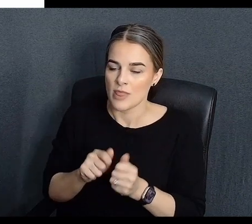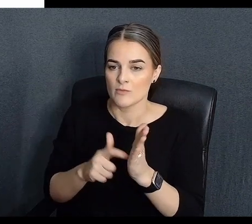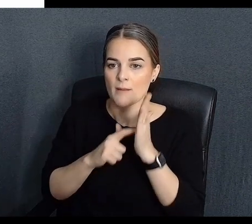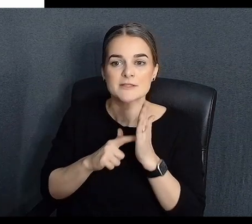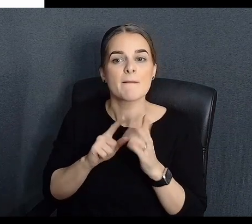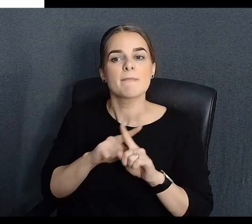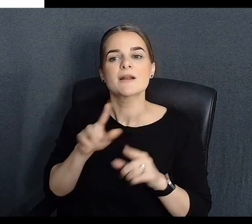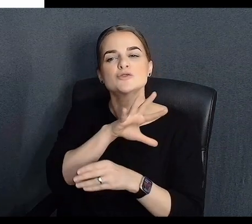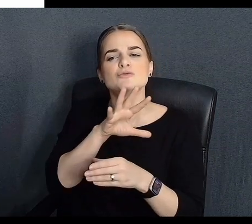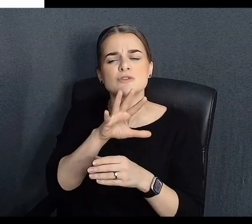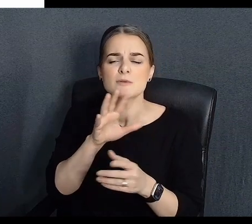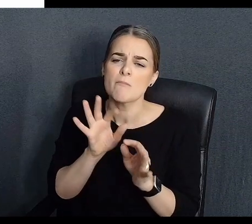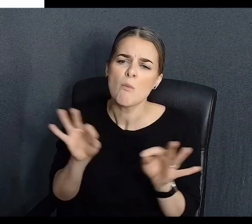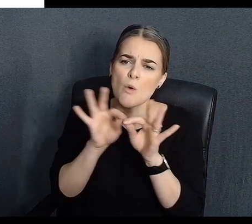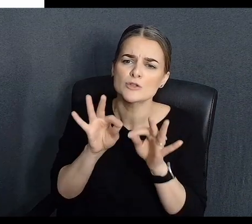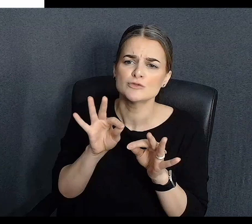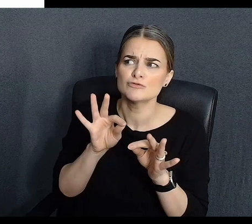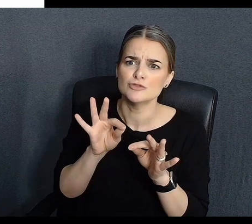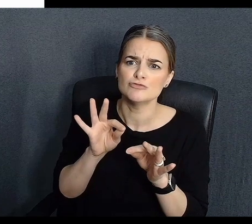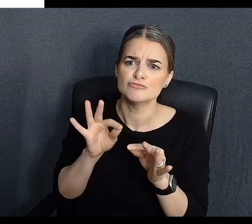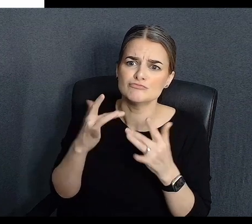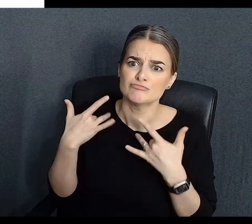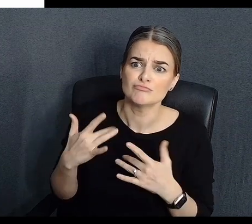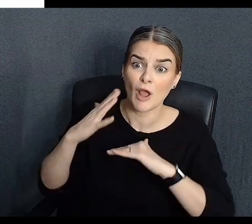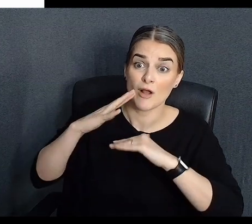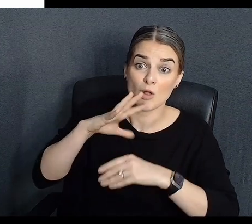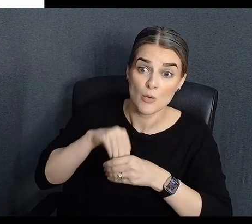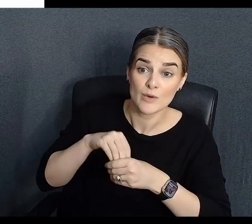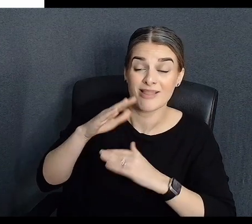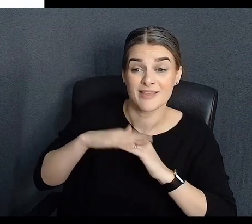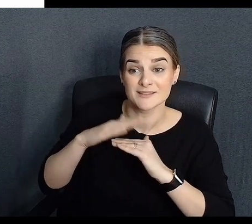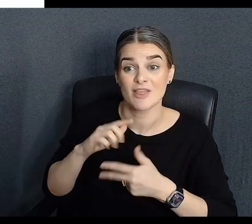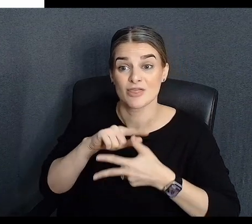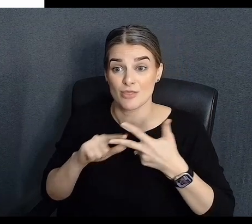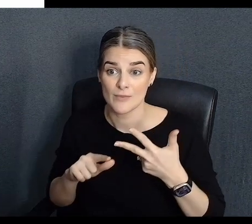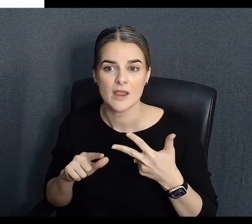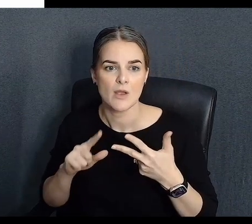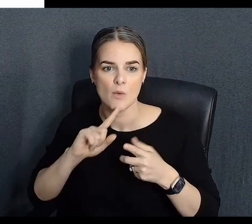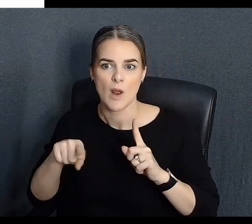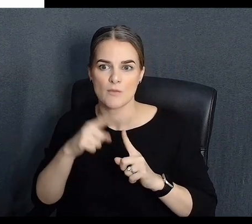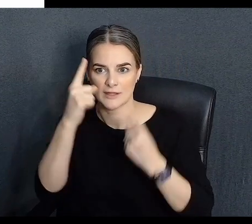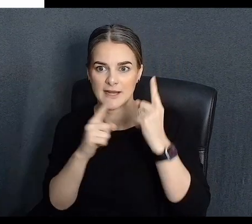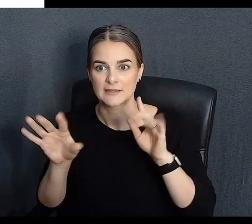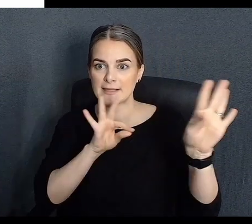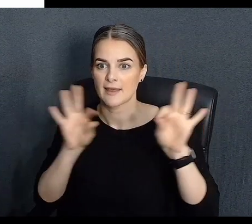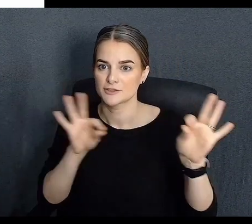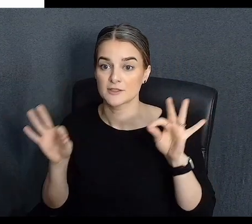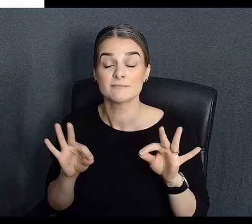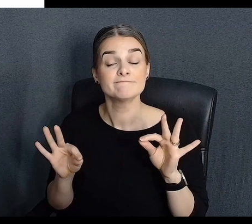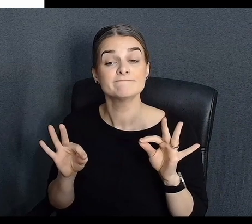that were considered, including the device that was selected. So some options for device trials you can borrow.